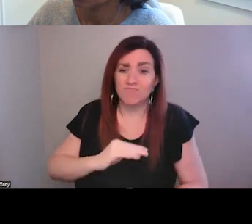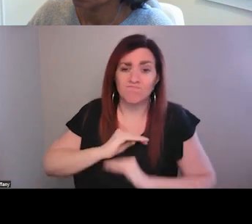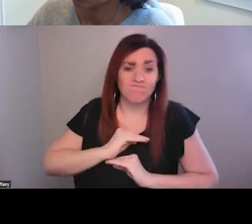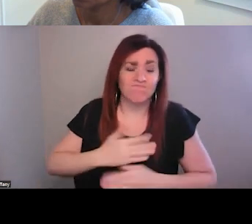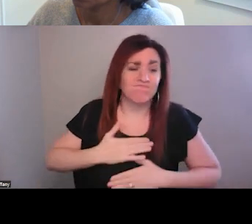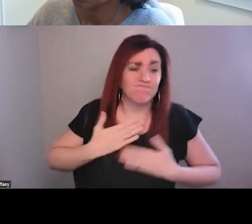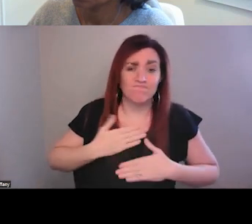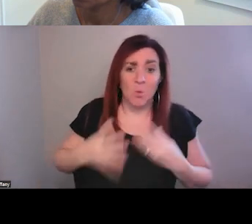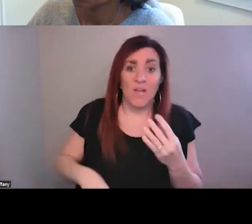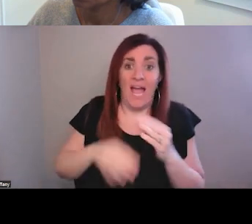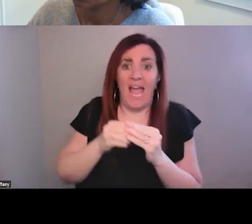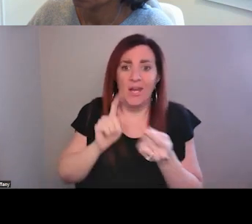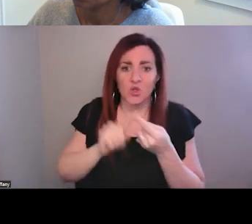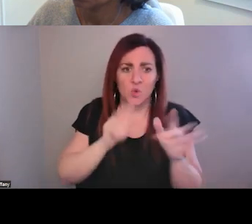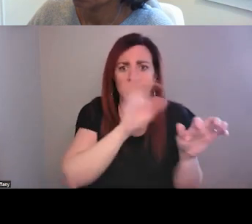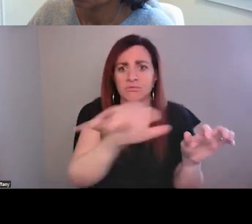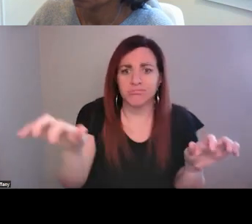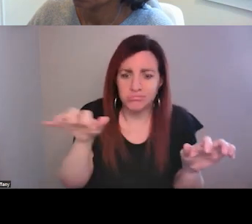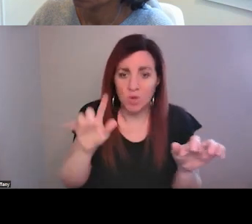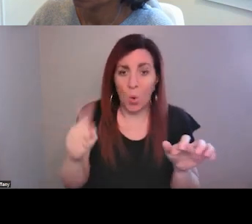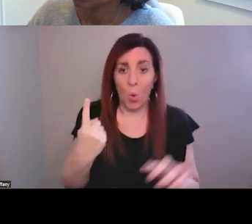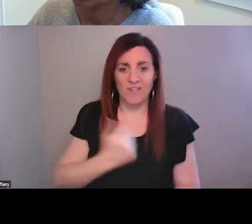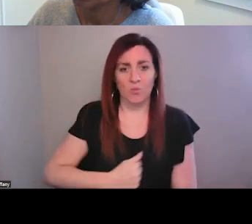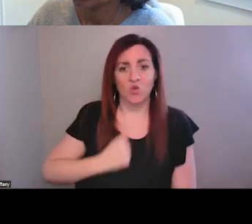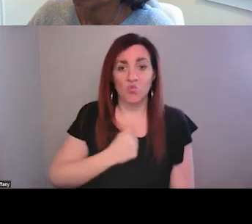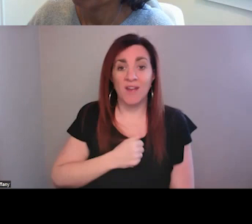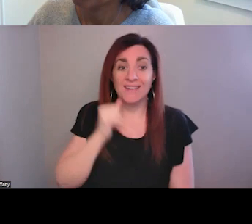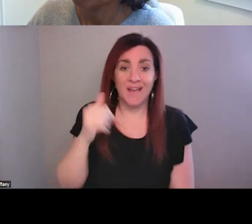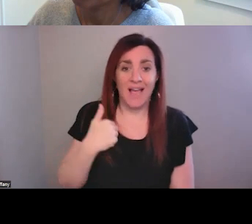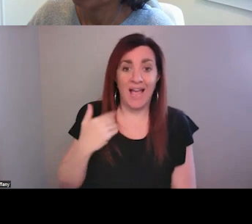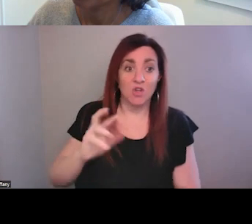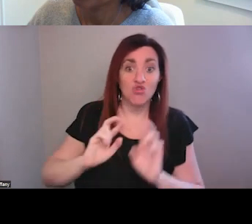THE ARRAY. THE ONLY REGRET IS NOT HAVING IT READY IN 2020, AS